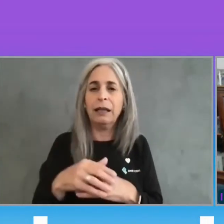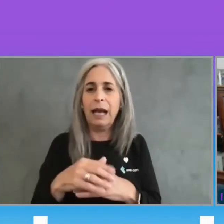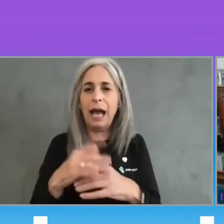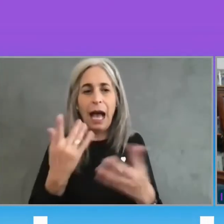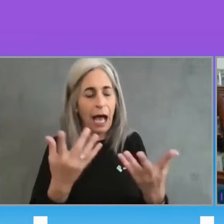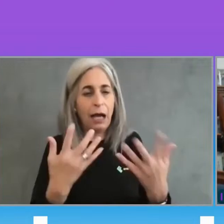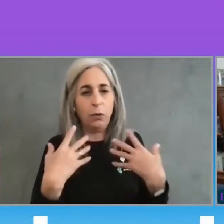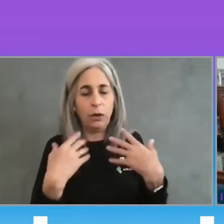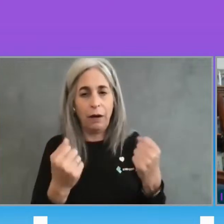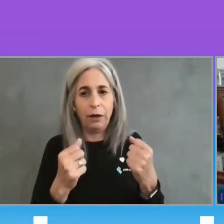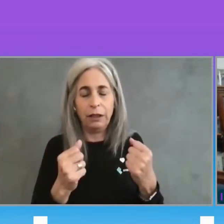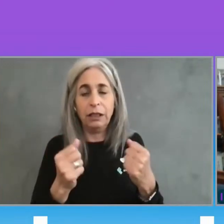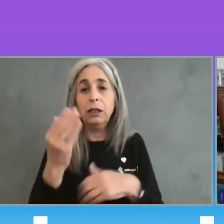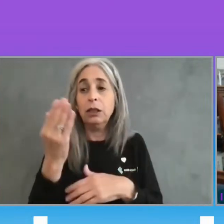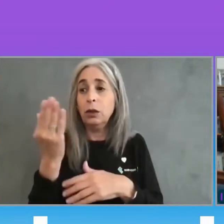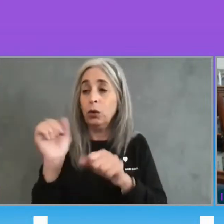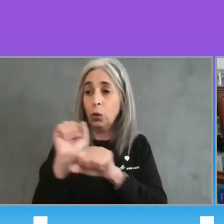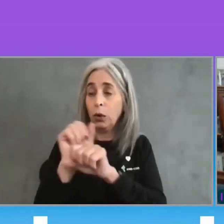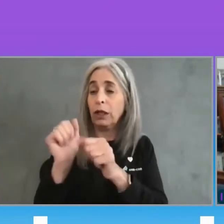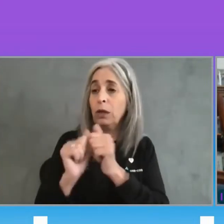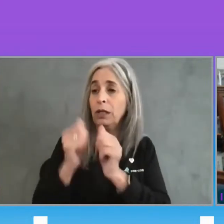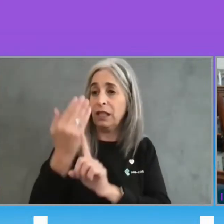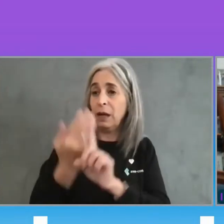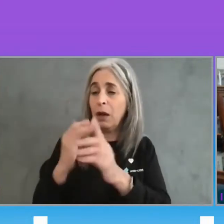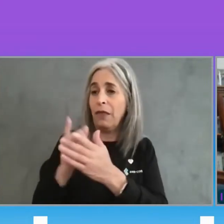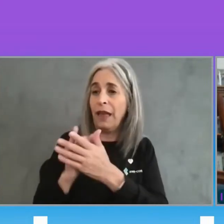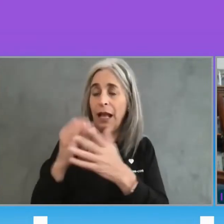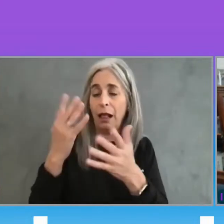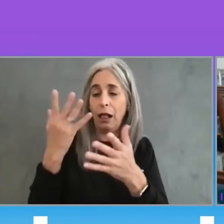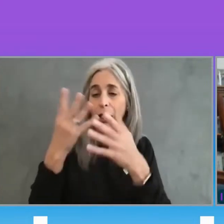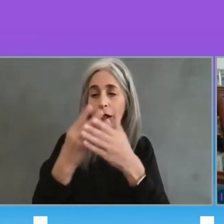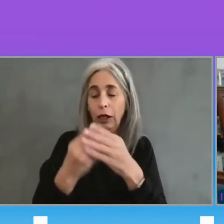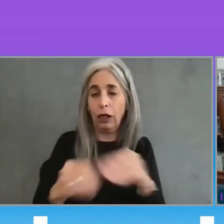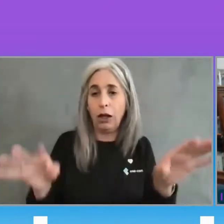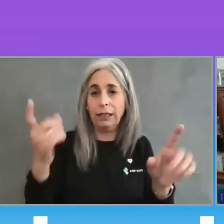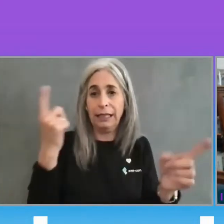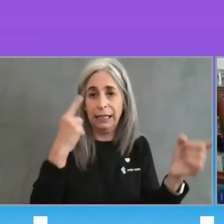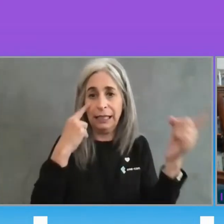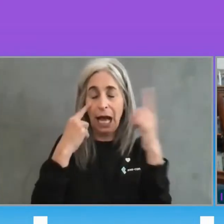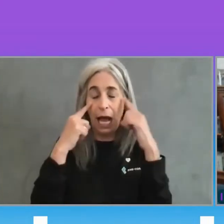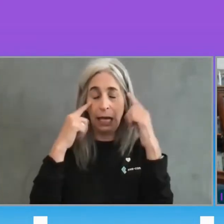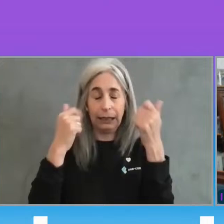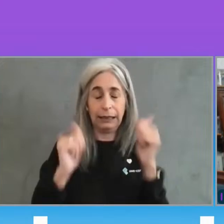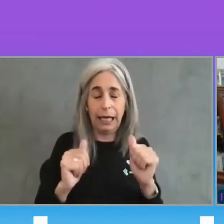a person who lost his eyesight.